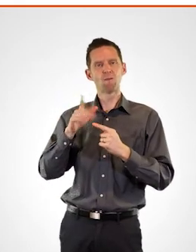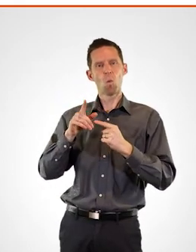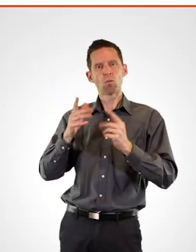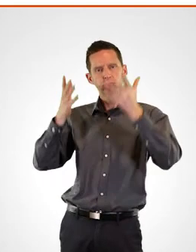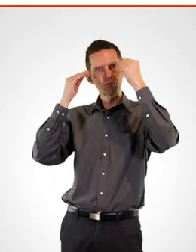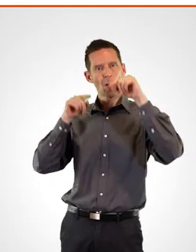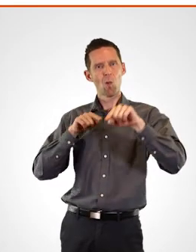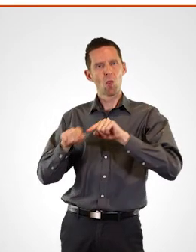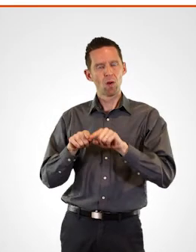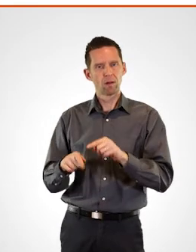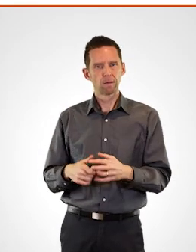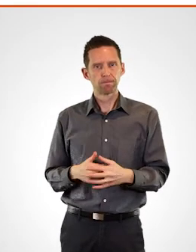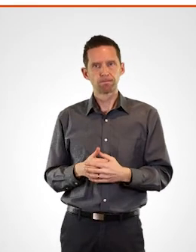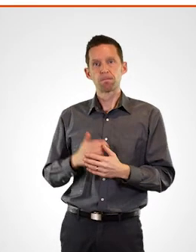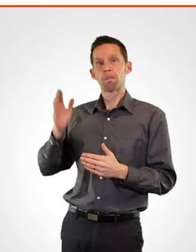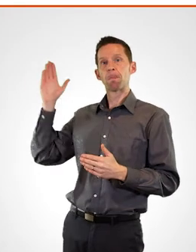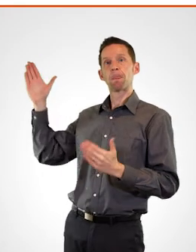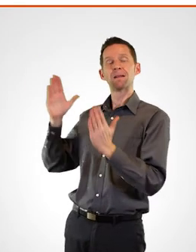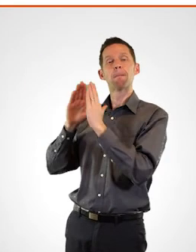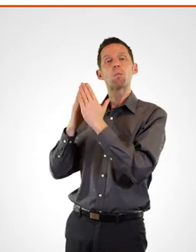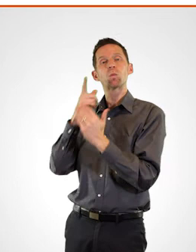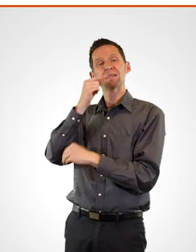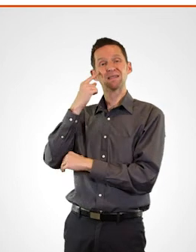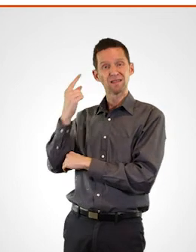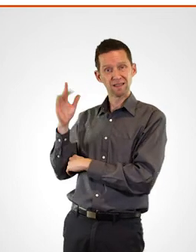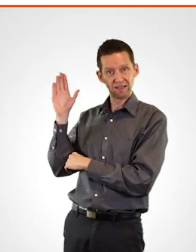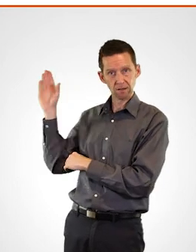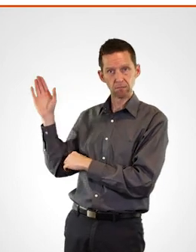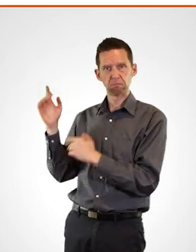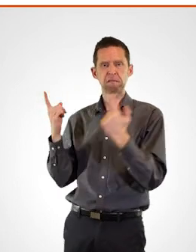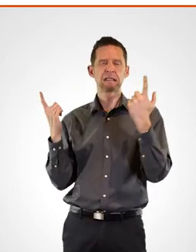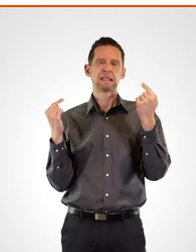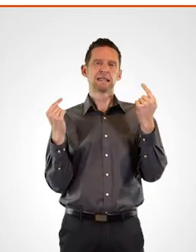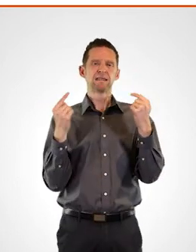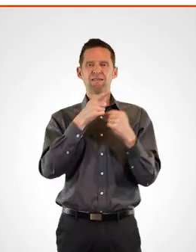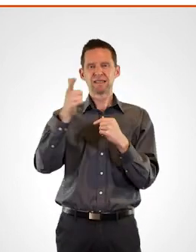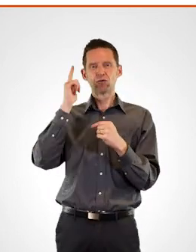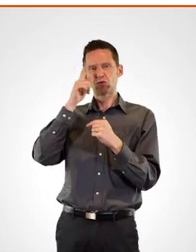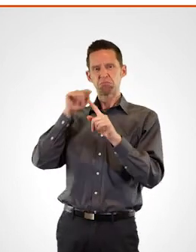And so all of these books that you see here are things that are very easily accessible to teachers